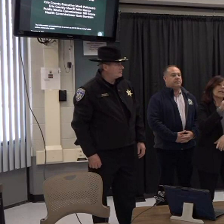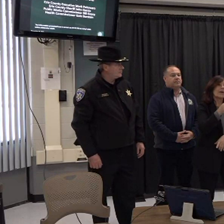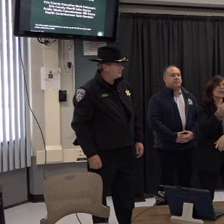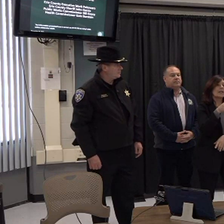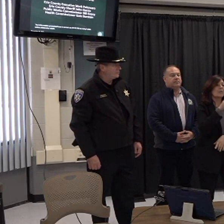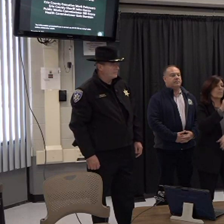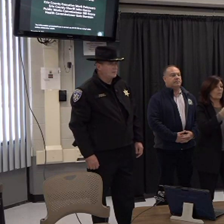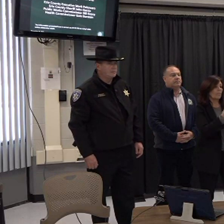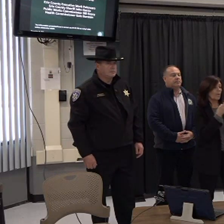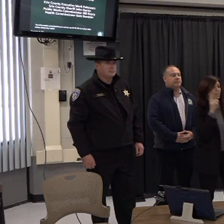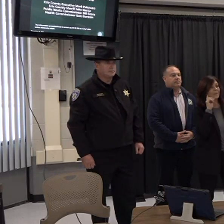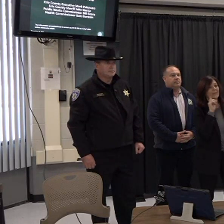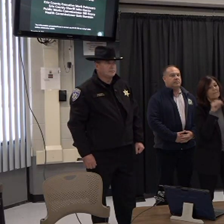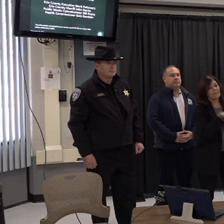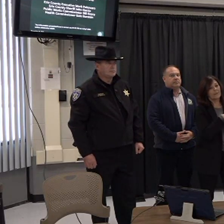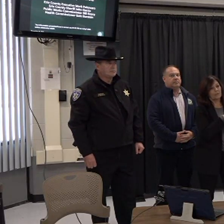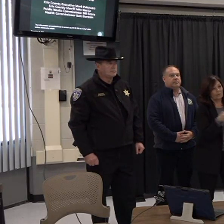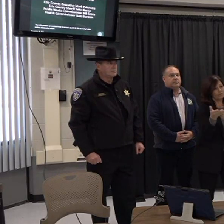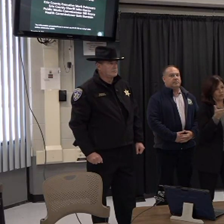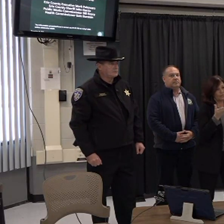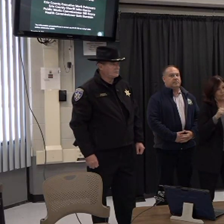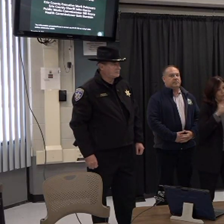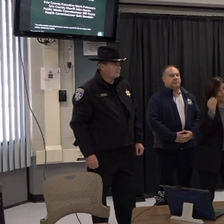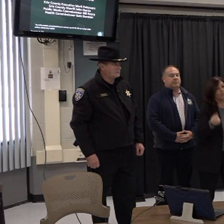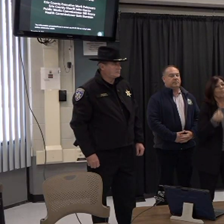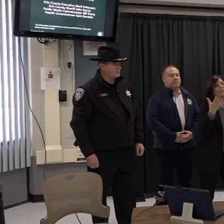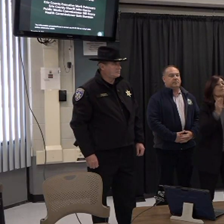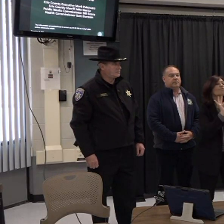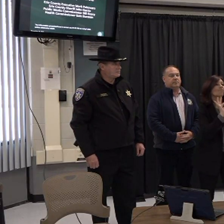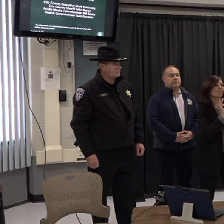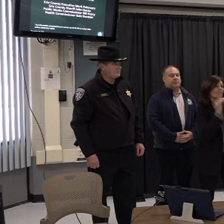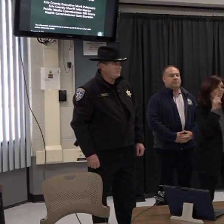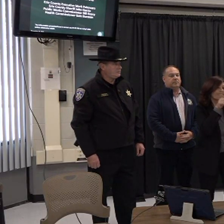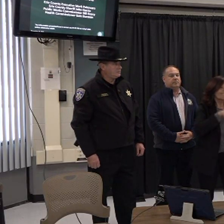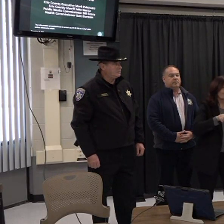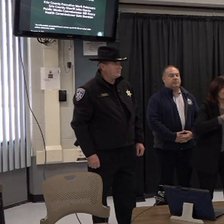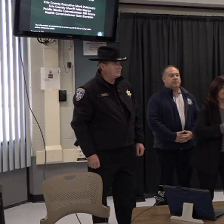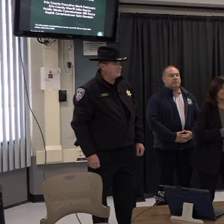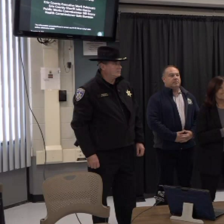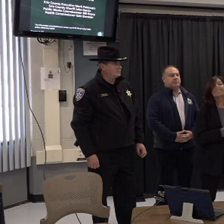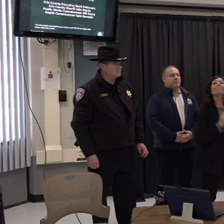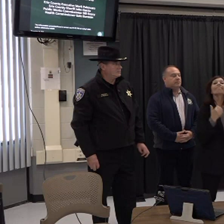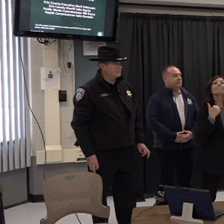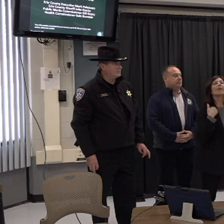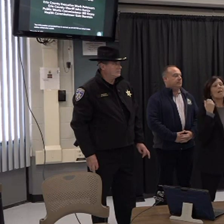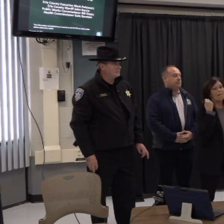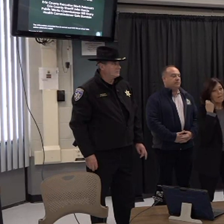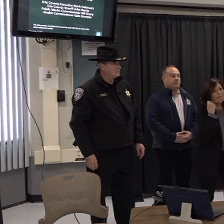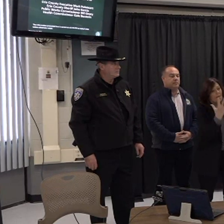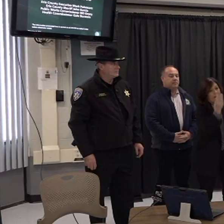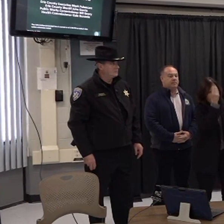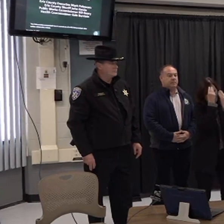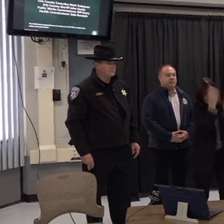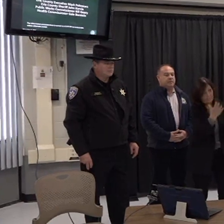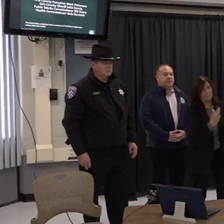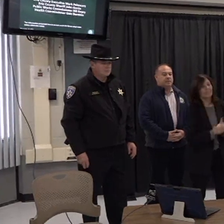Gambino from Deaf Access Services to provide the American Sign Language. We have some, a lot of information to share,